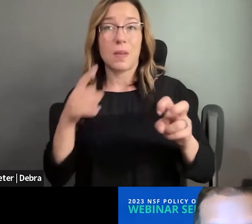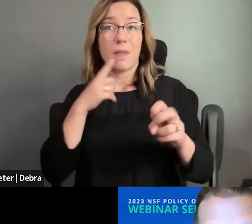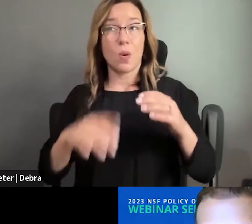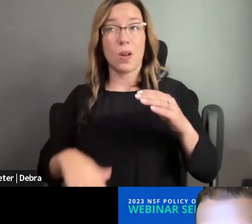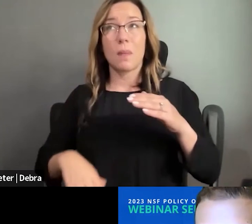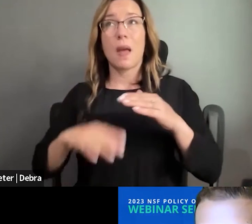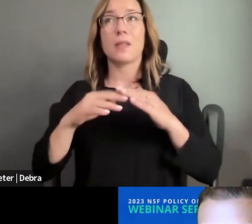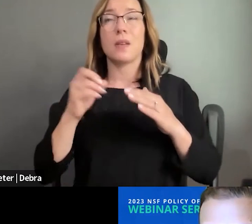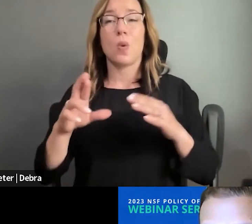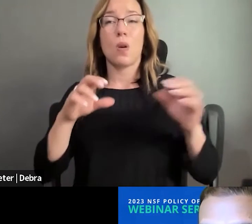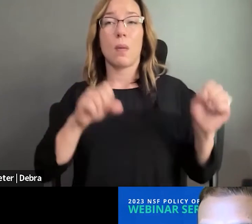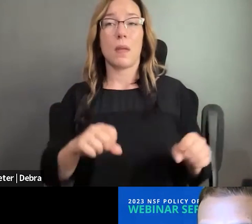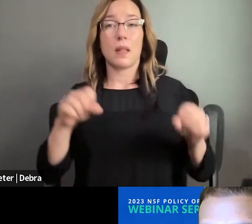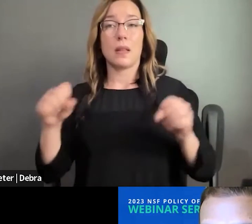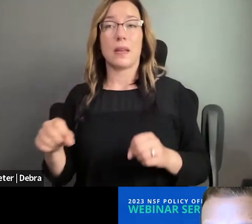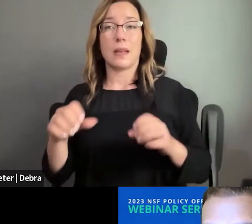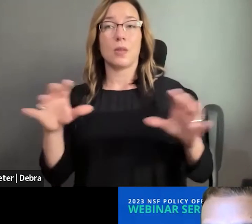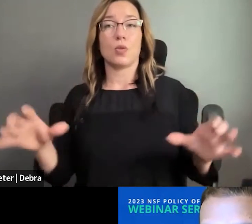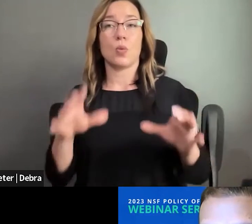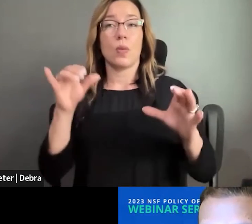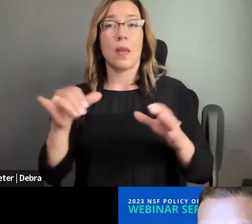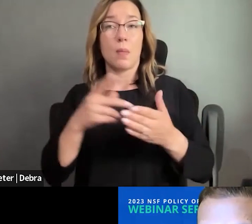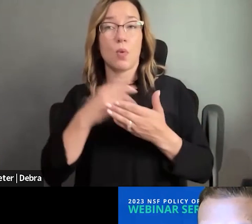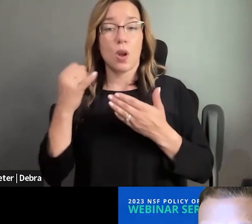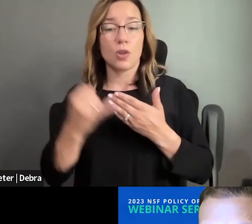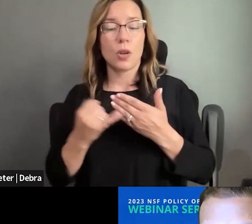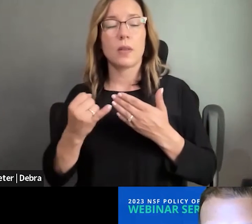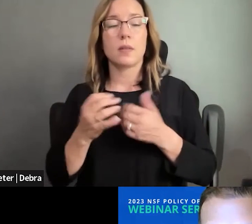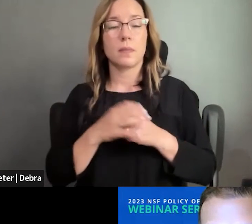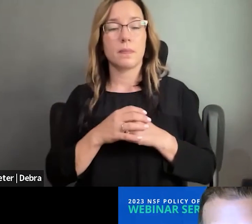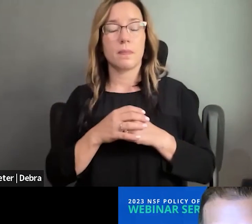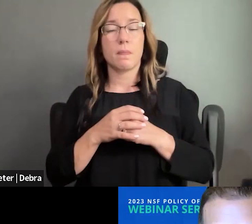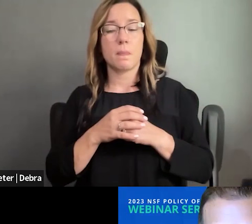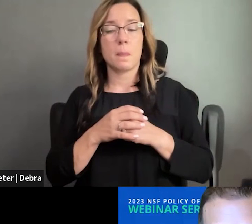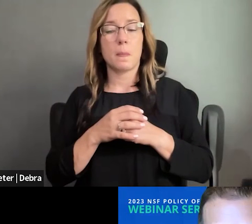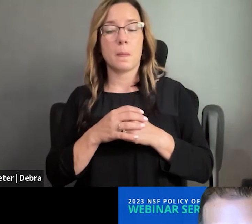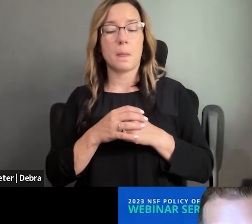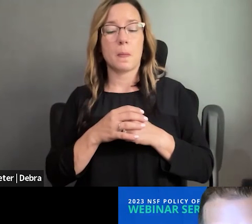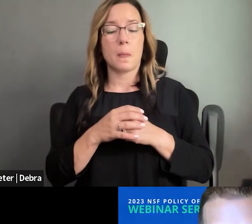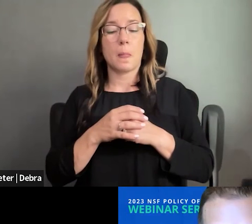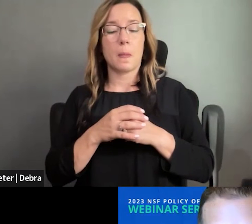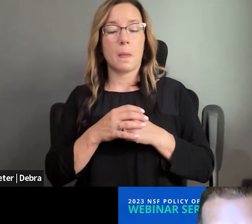ability to carry out that project, that is a decision that we have